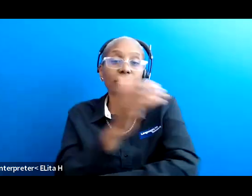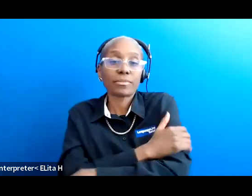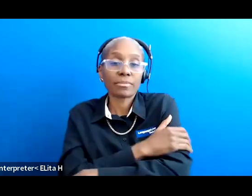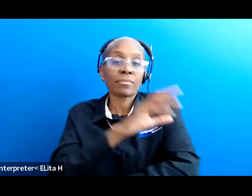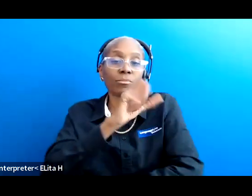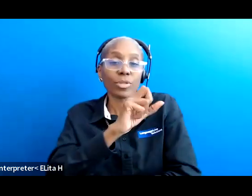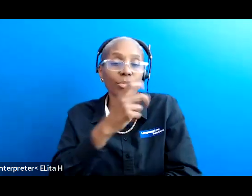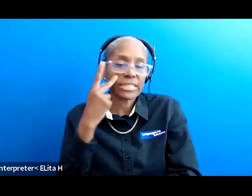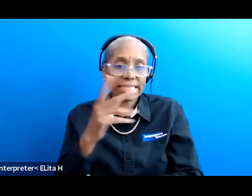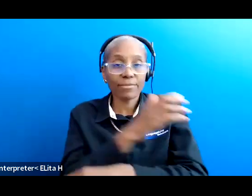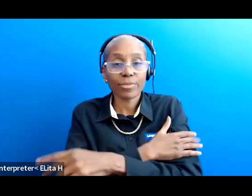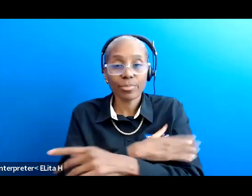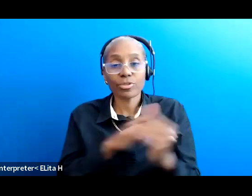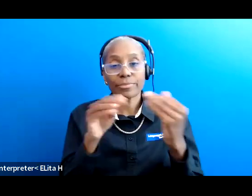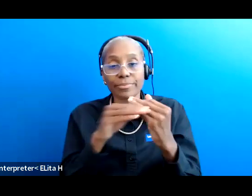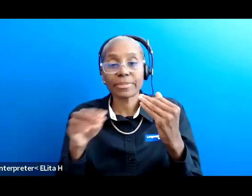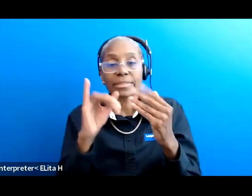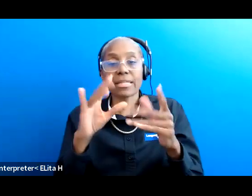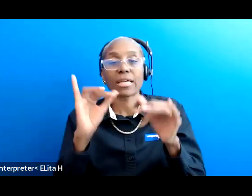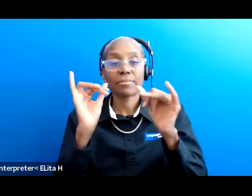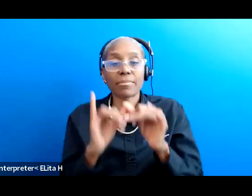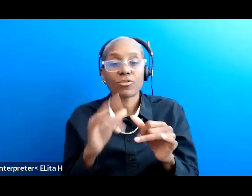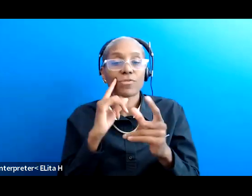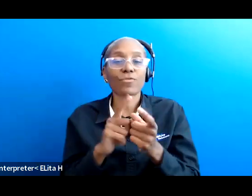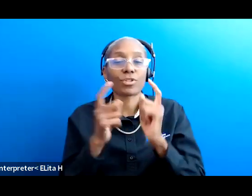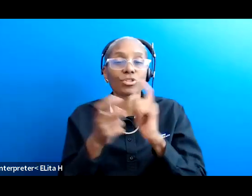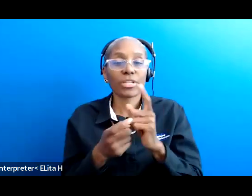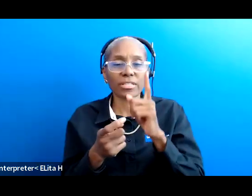change in your blood pressure and the parameter of change is on that, for